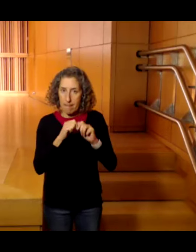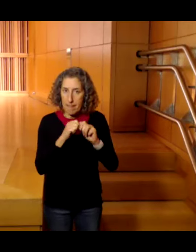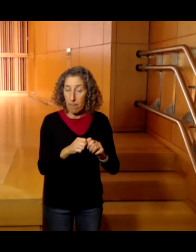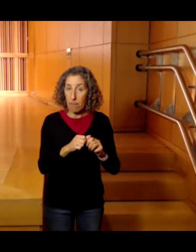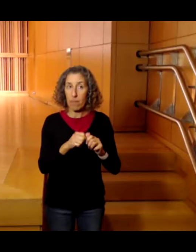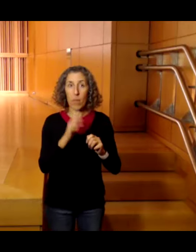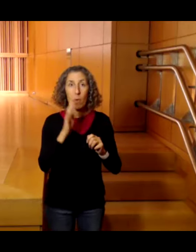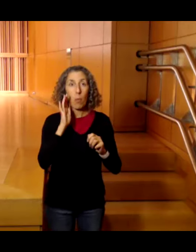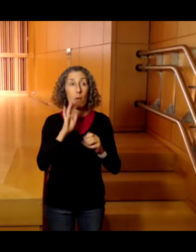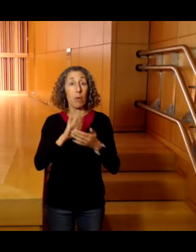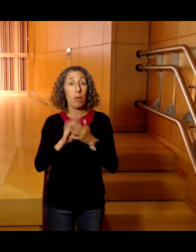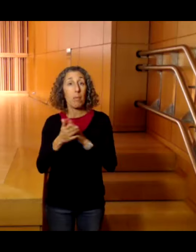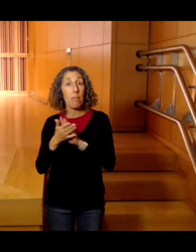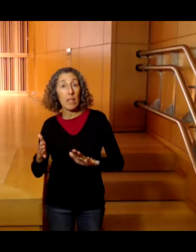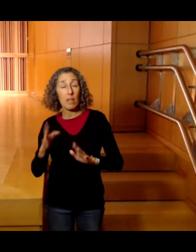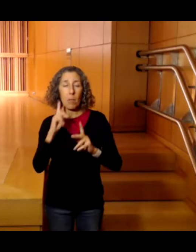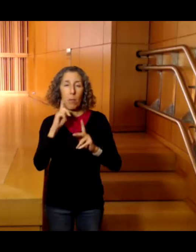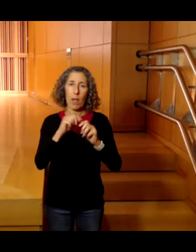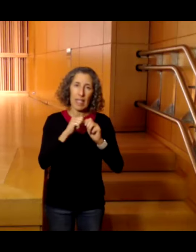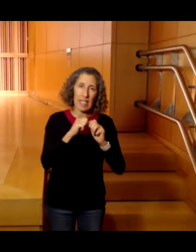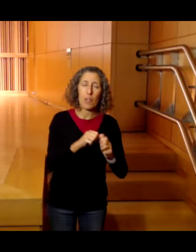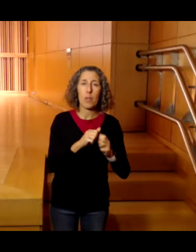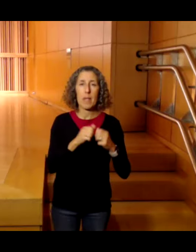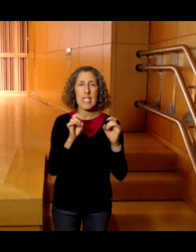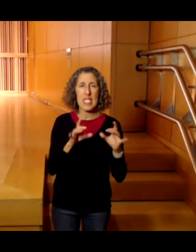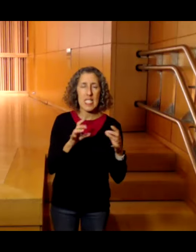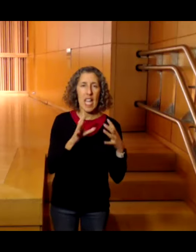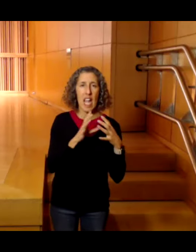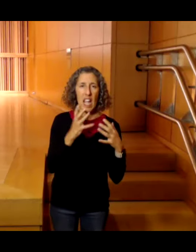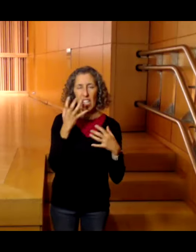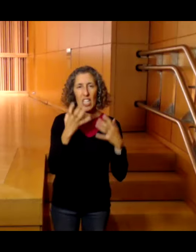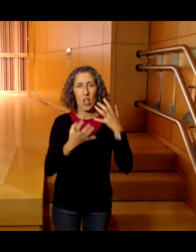the rage, I know the dread. I know the loneliness, I know the shame.